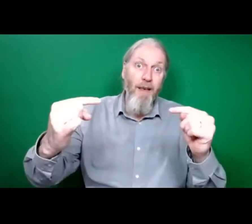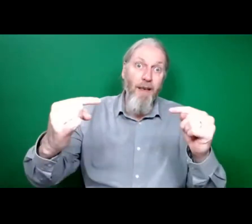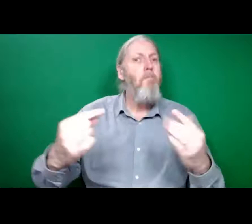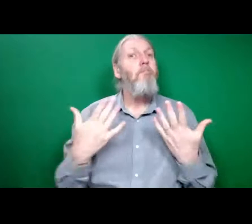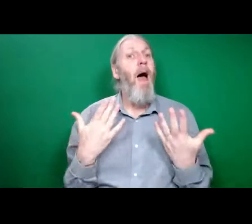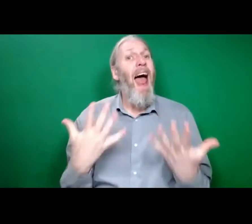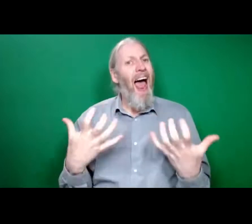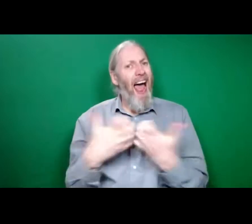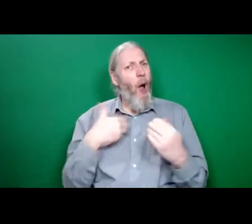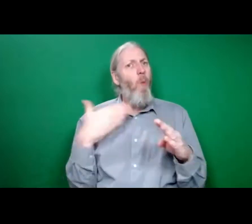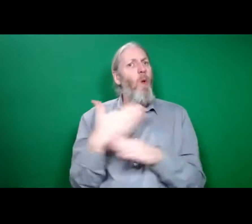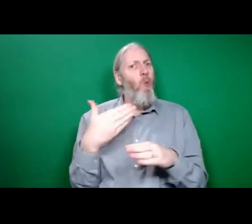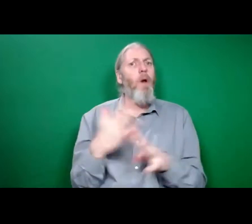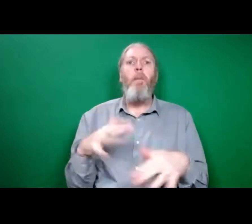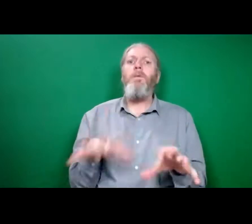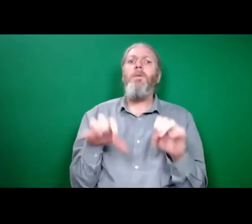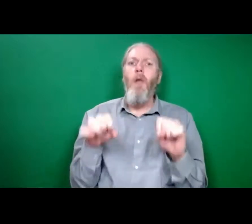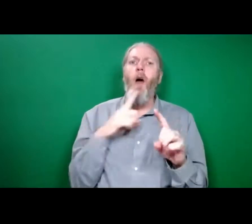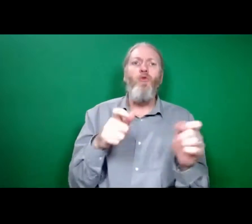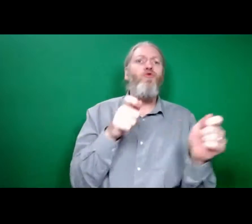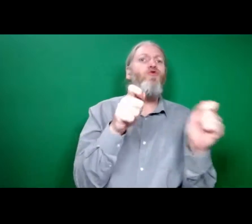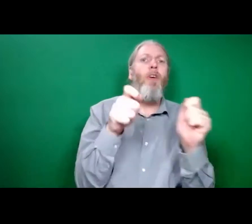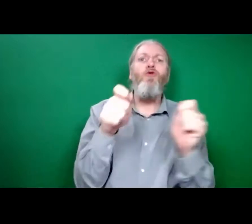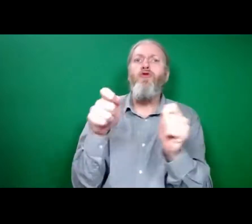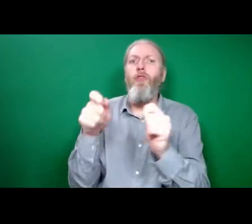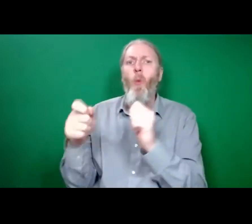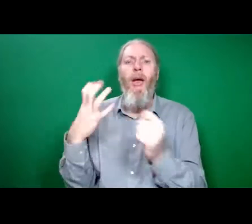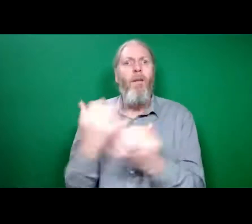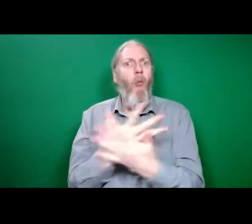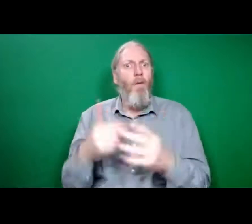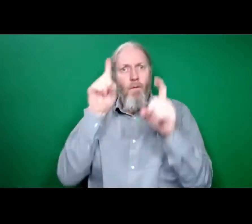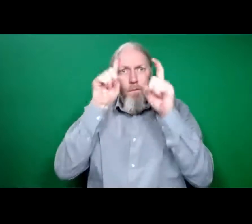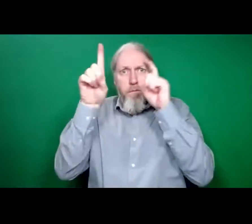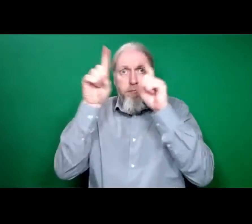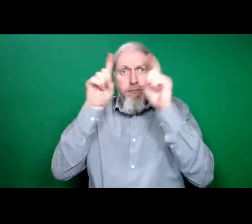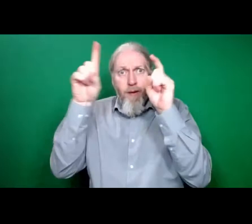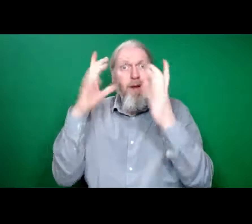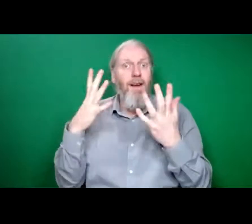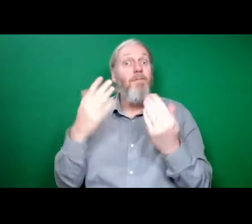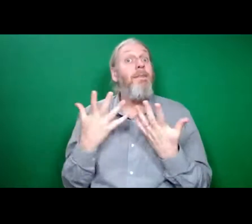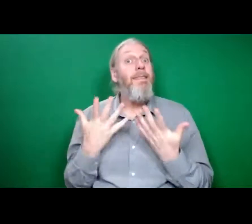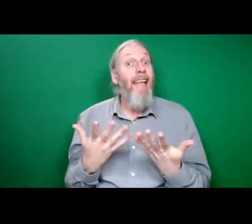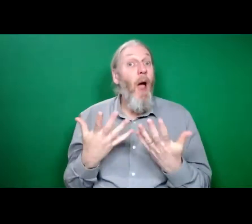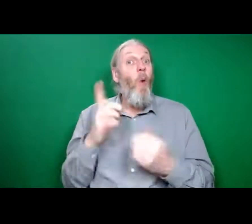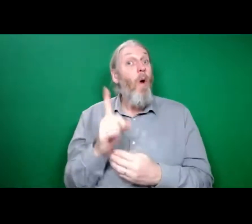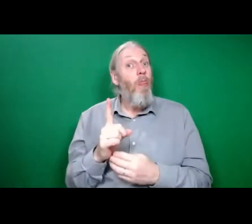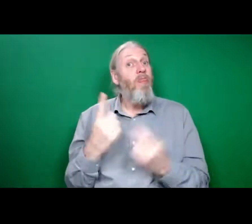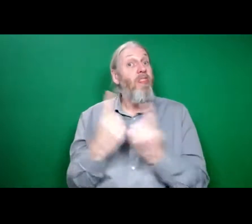I think it is true to say that enabling and developing strategies for high street recovery has never been more